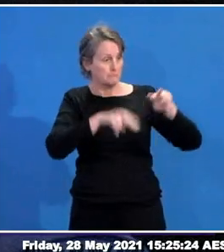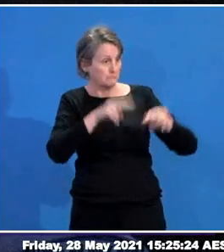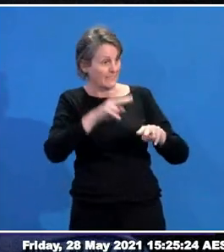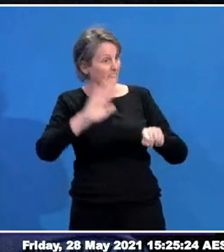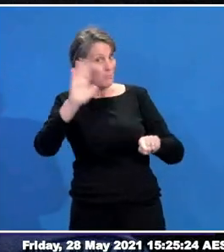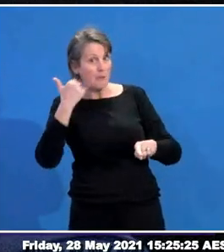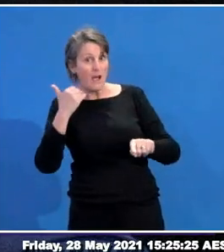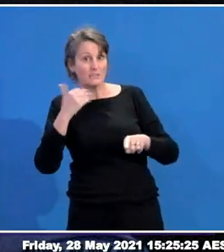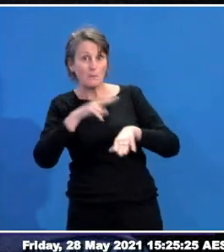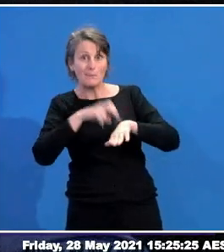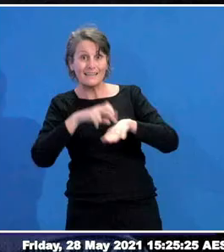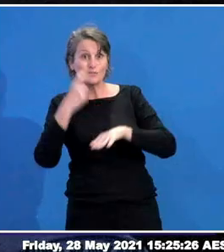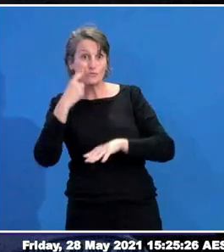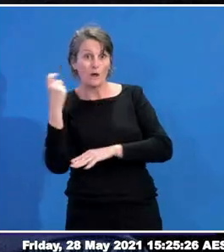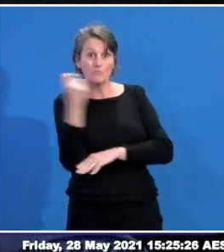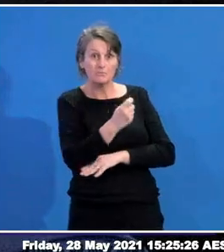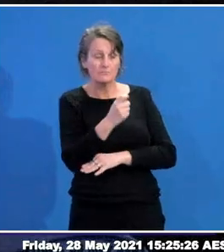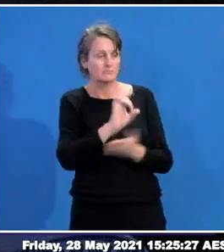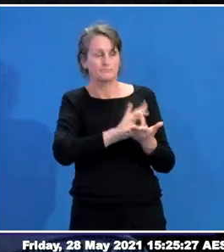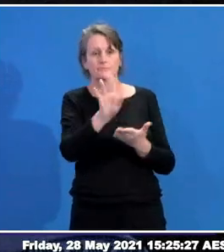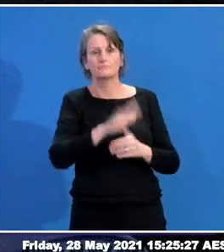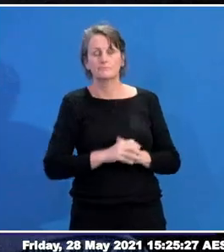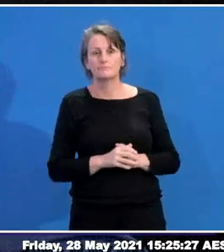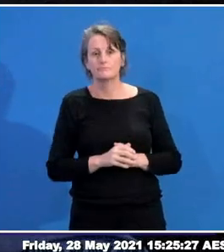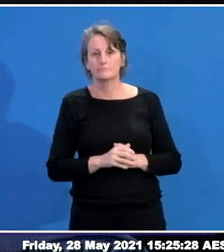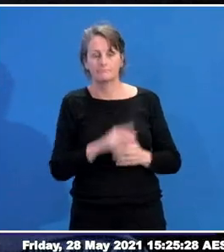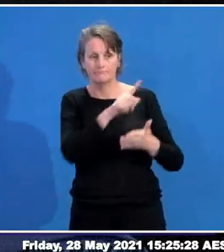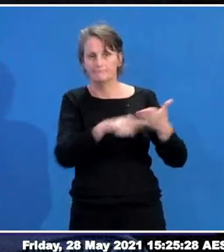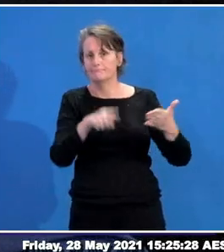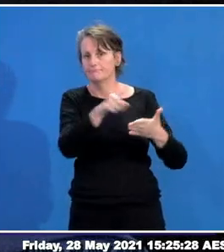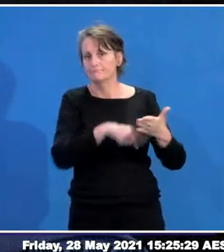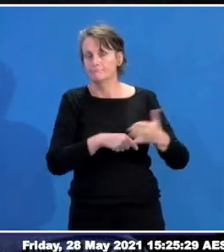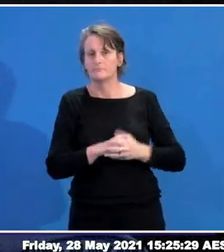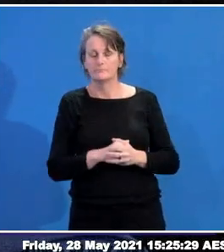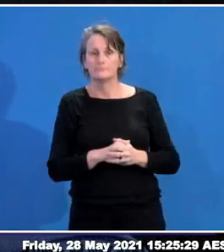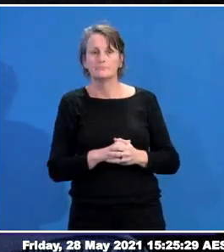disqualifying offences, presumptively disqualifying offences, but of course